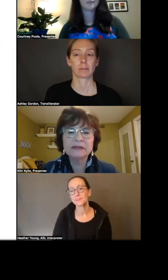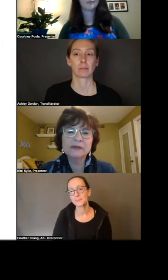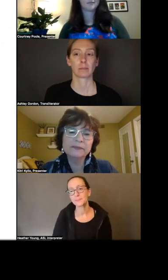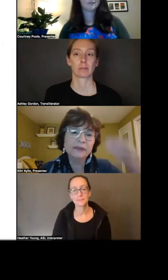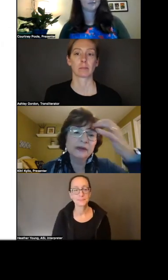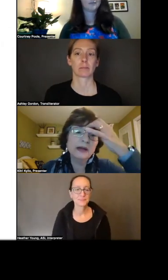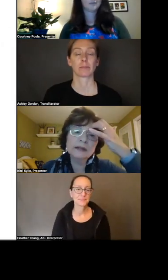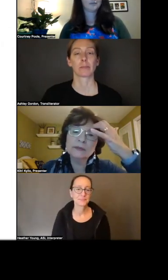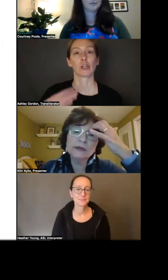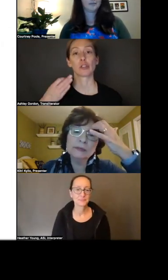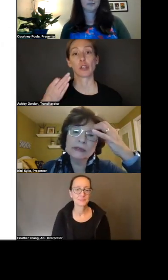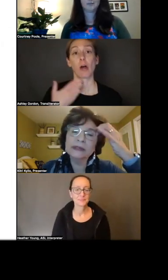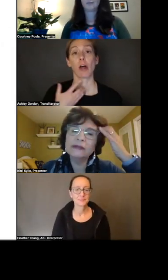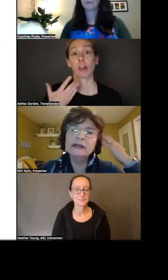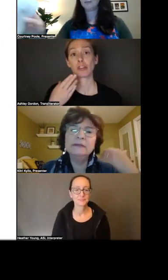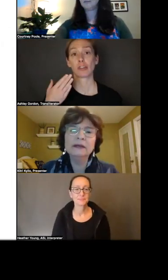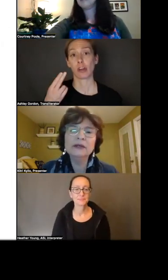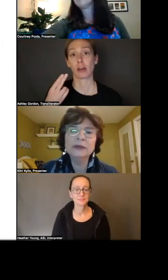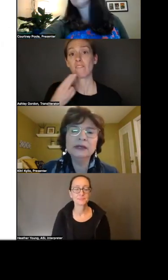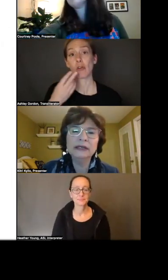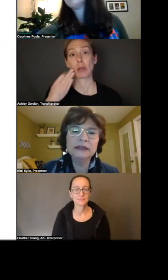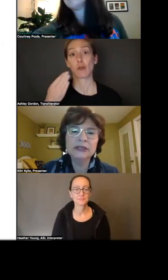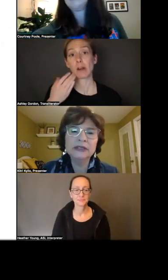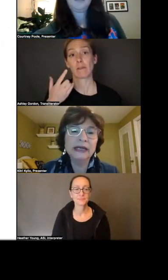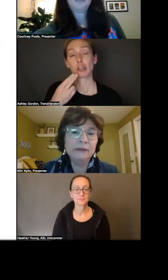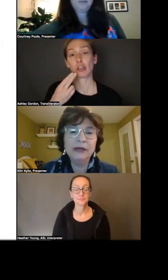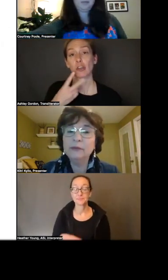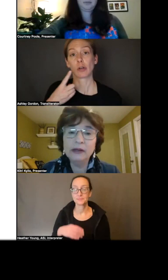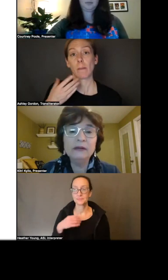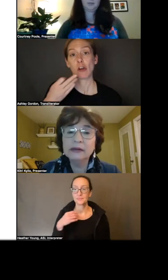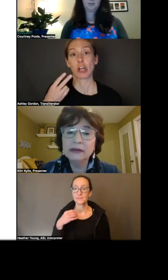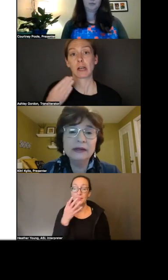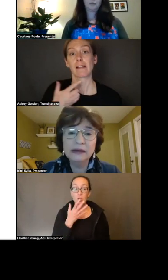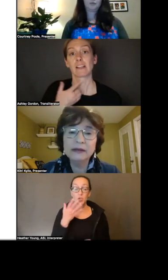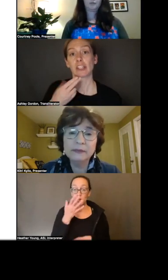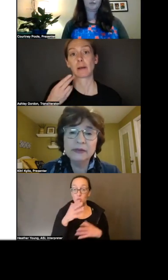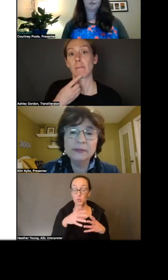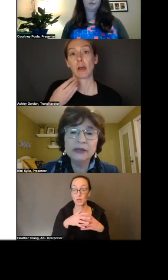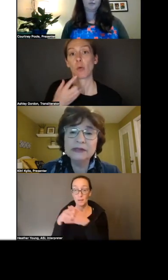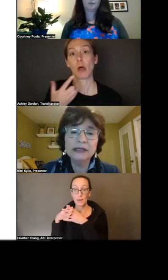So ill talk very briefly that cued American English can pair well with American Sign Language